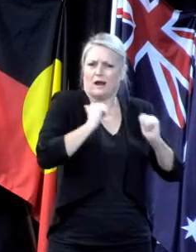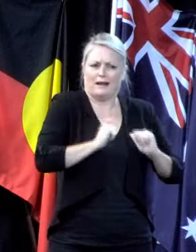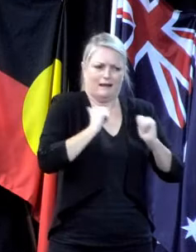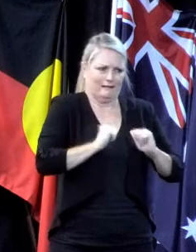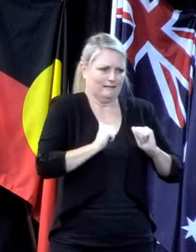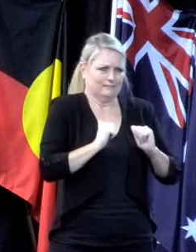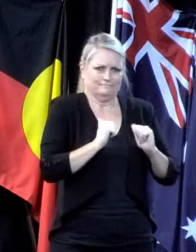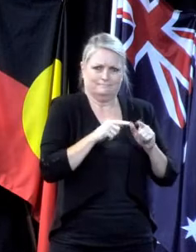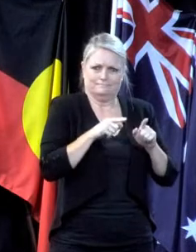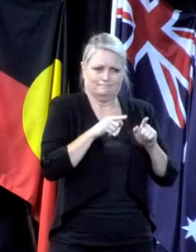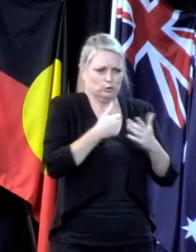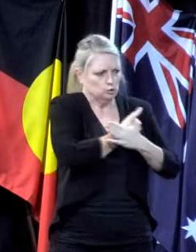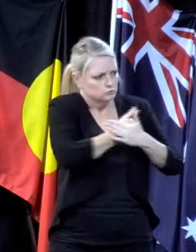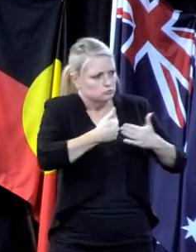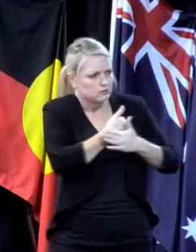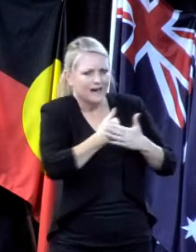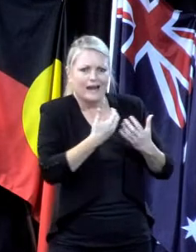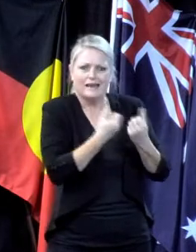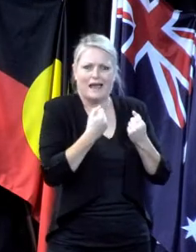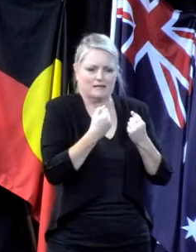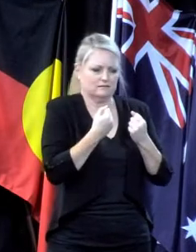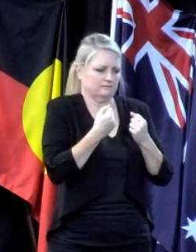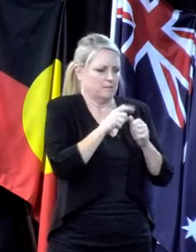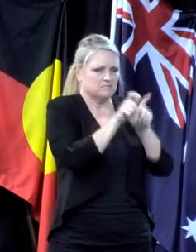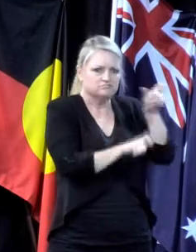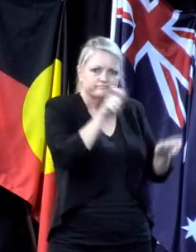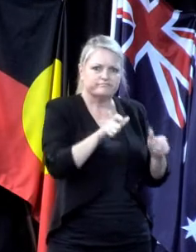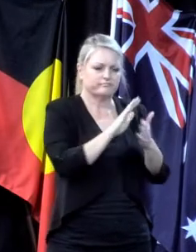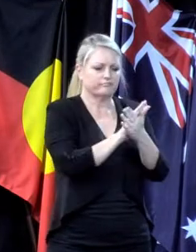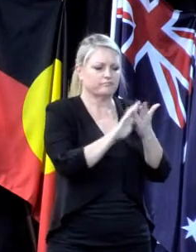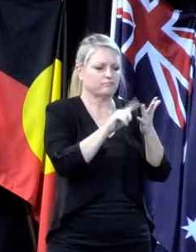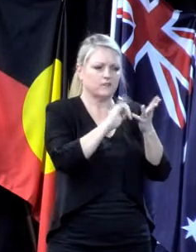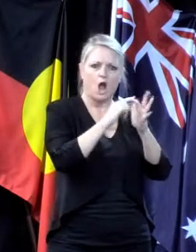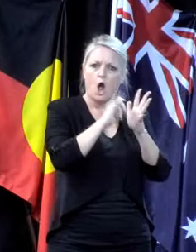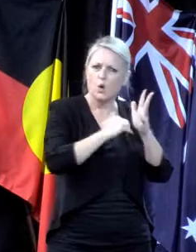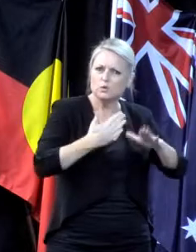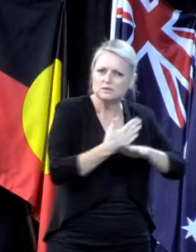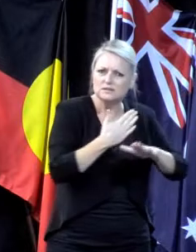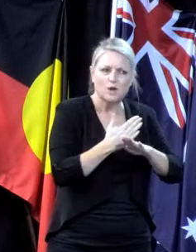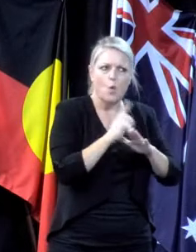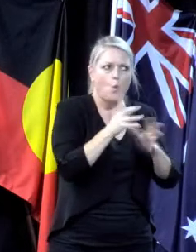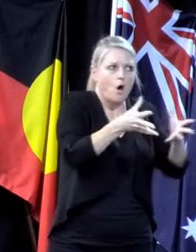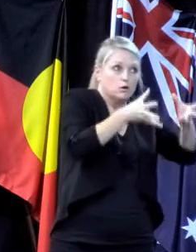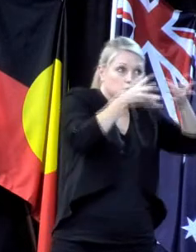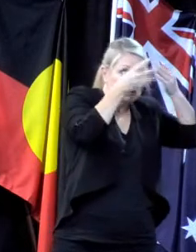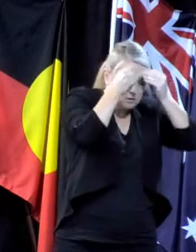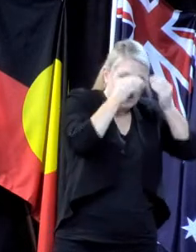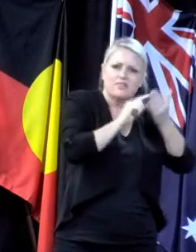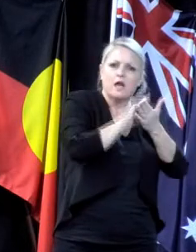as a HOSE or head of department inclusive services to impart locally?